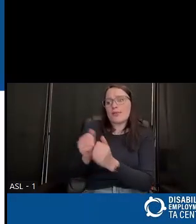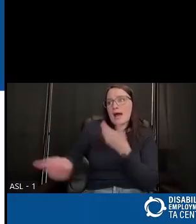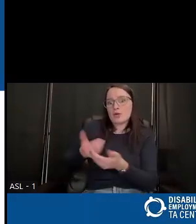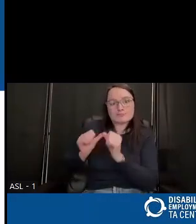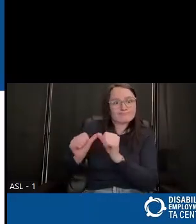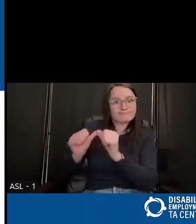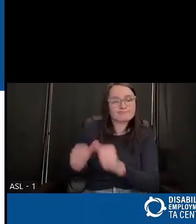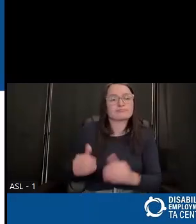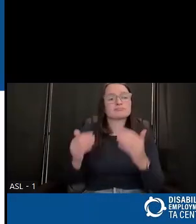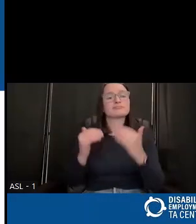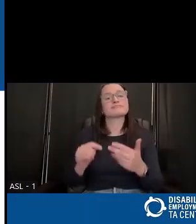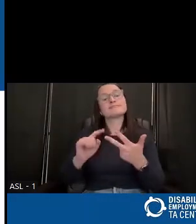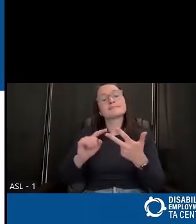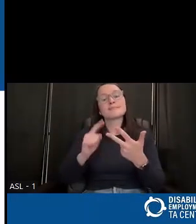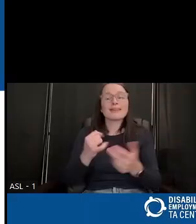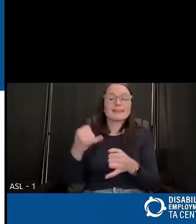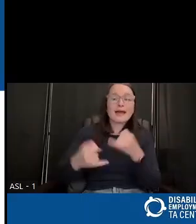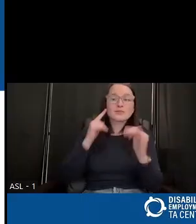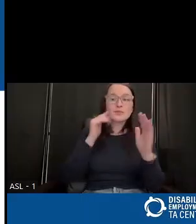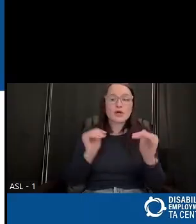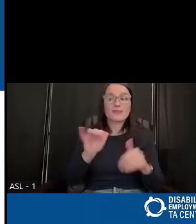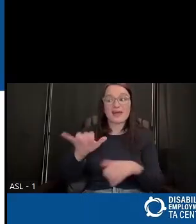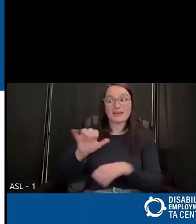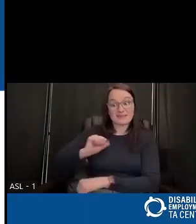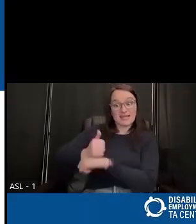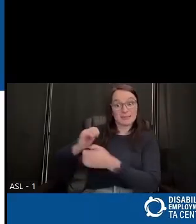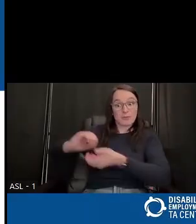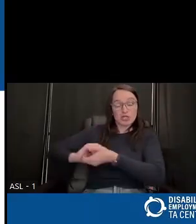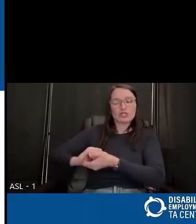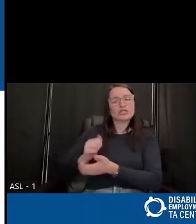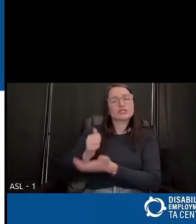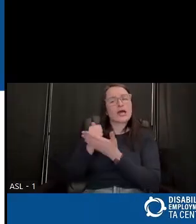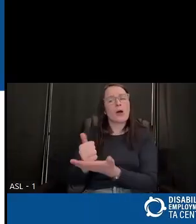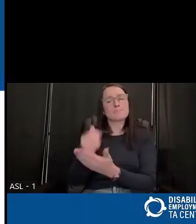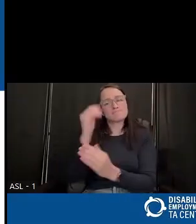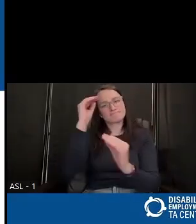lessons um from this established partnership to uh strengthen or replicate your own support